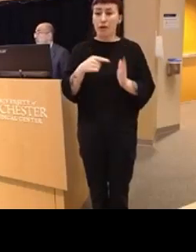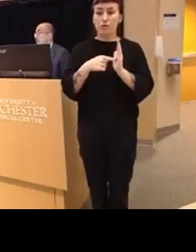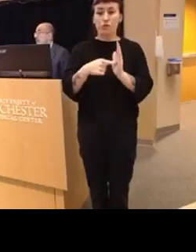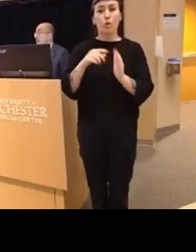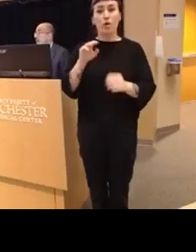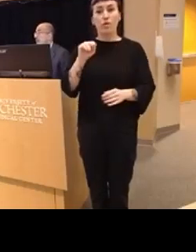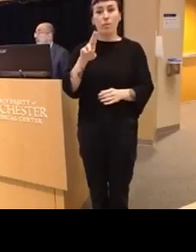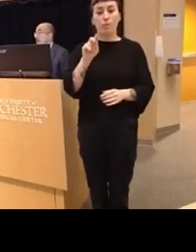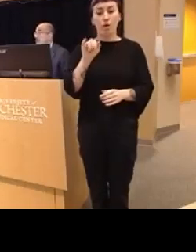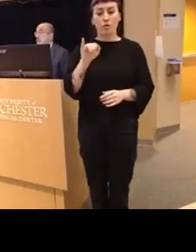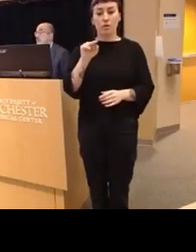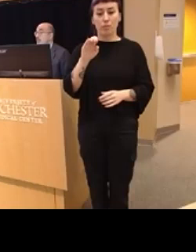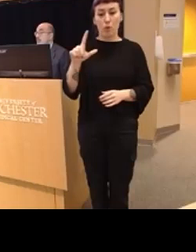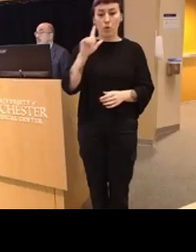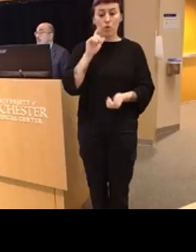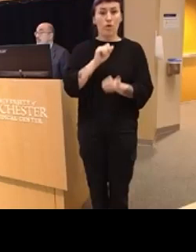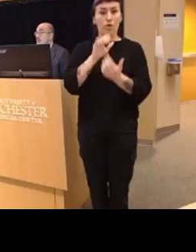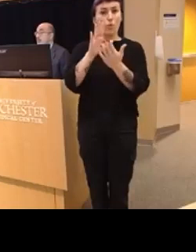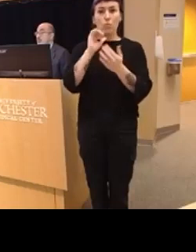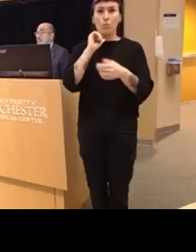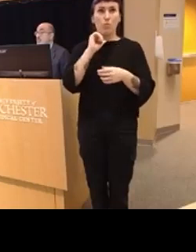approach we're not actually having any drop in volume or reimbursement we're actually getting